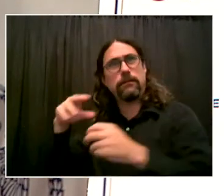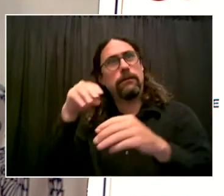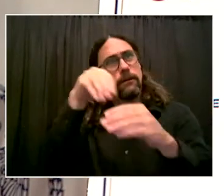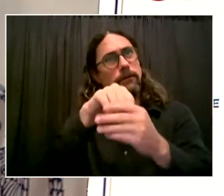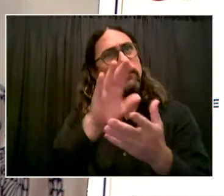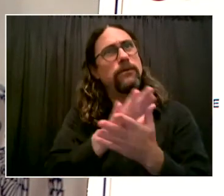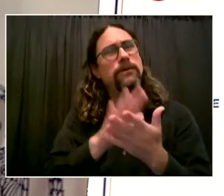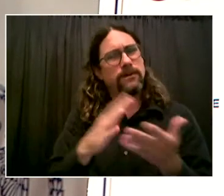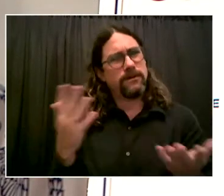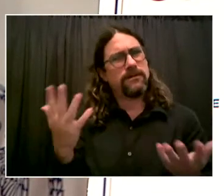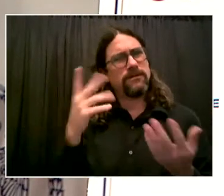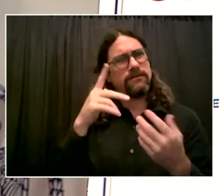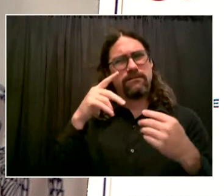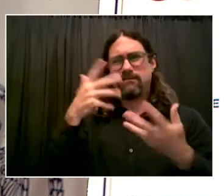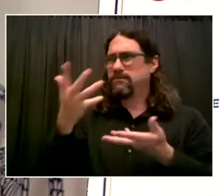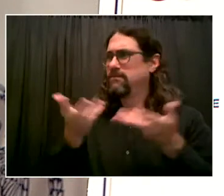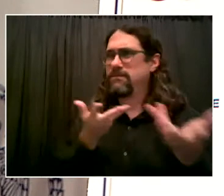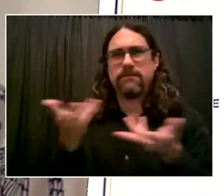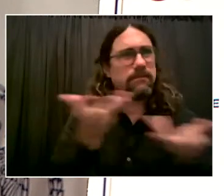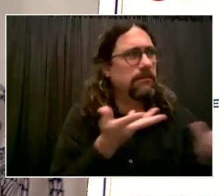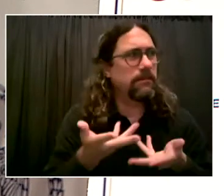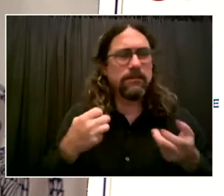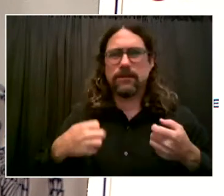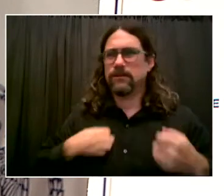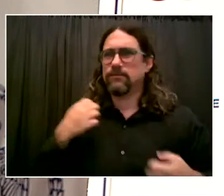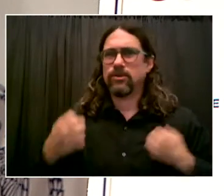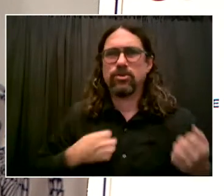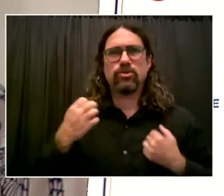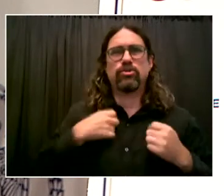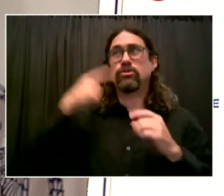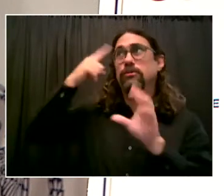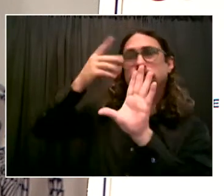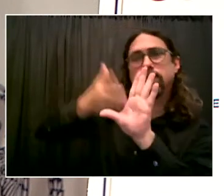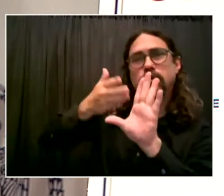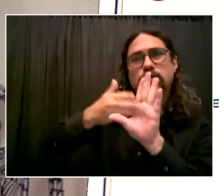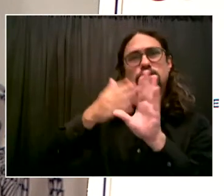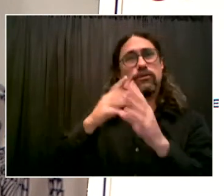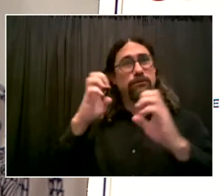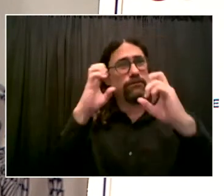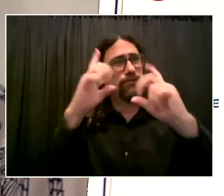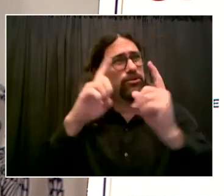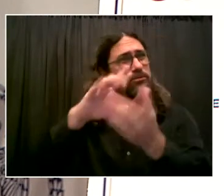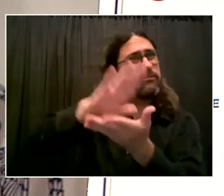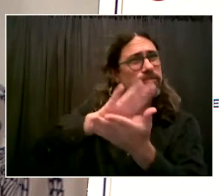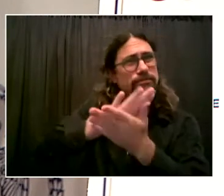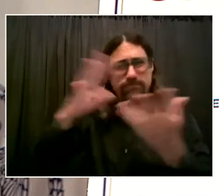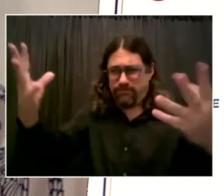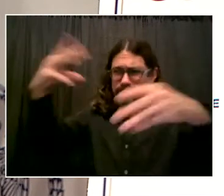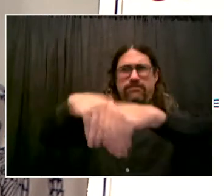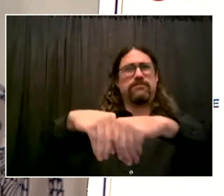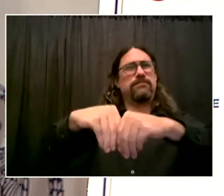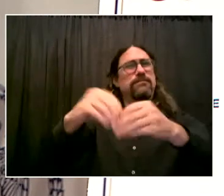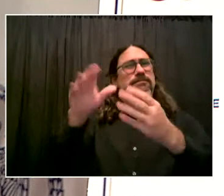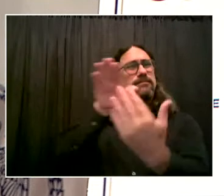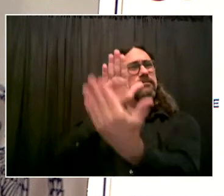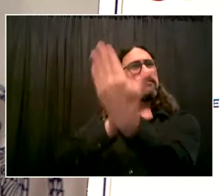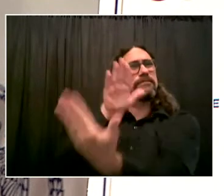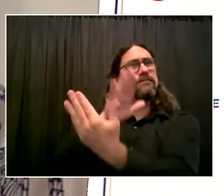WHETHER THEY ARE TRAINED PROFESSIONLAS O T HELP WITH PHYSICAL, MENTAL